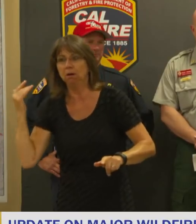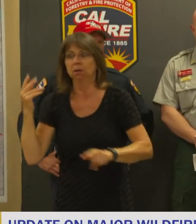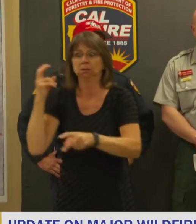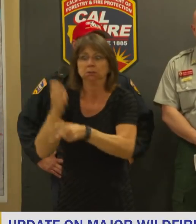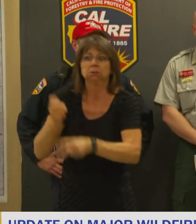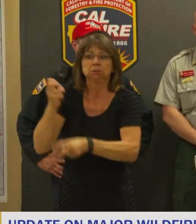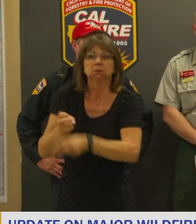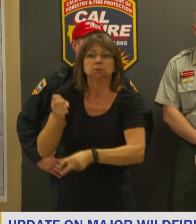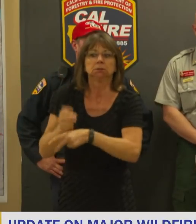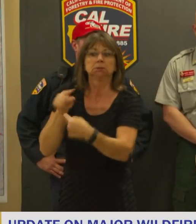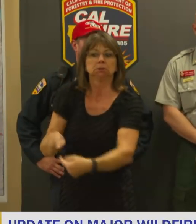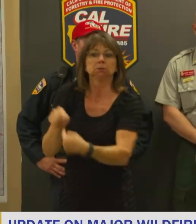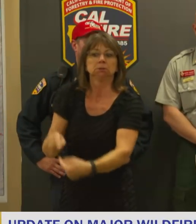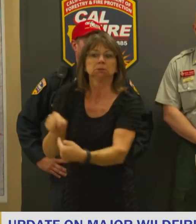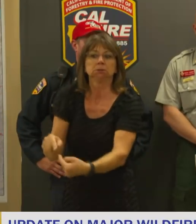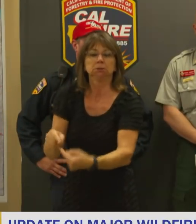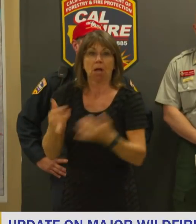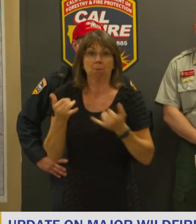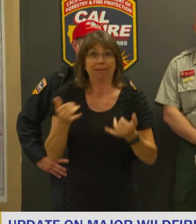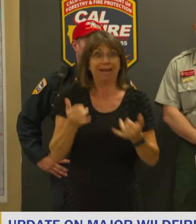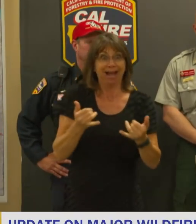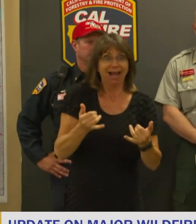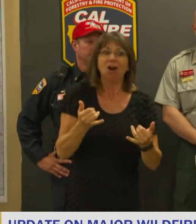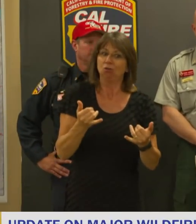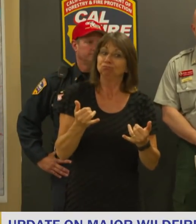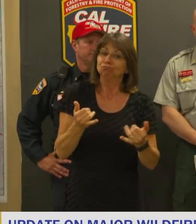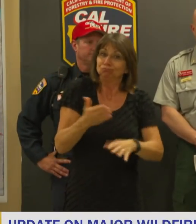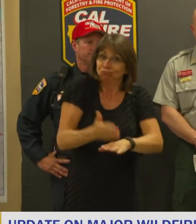we're starting to make some good progress out there I think you can see